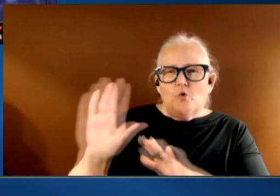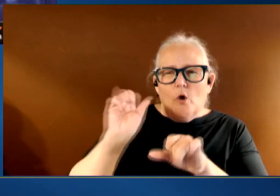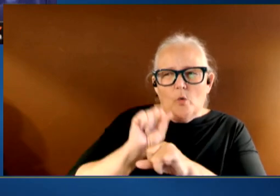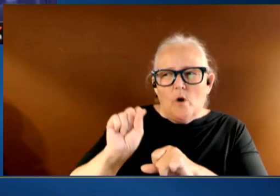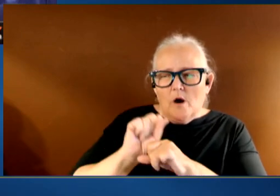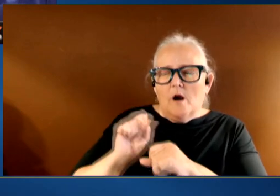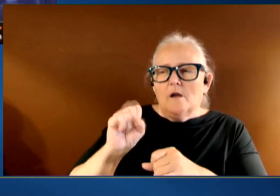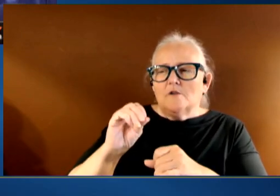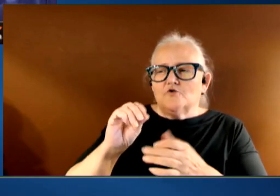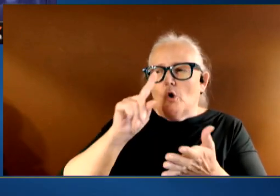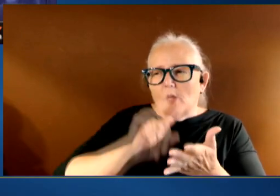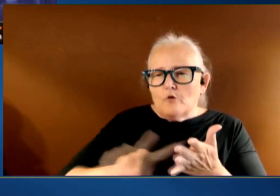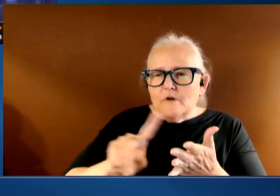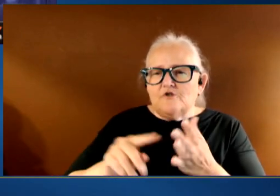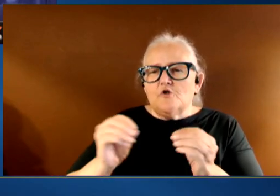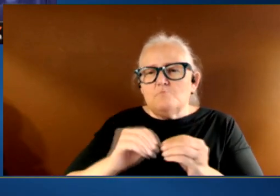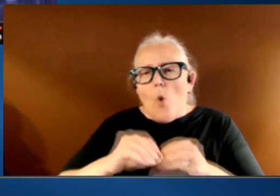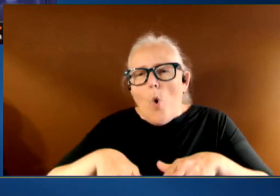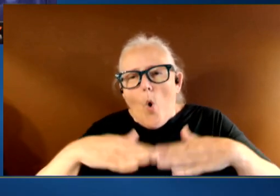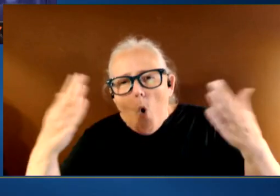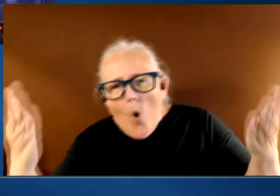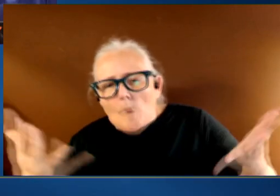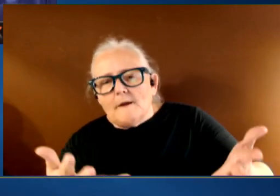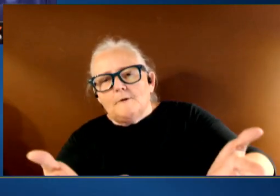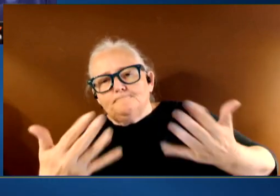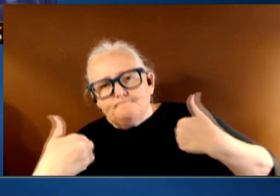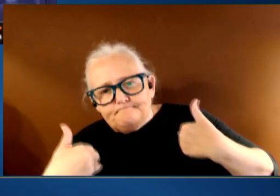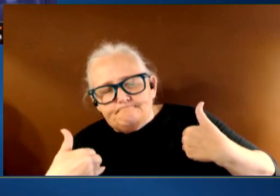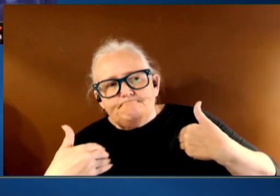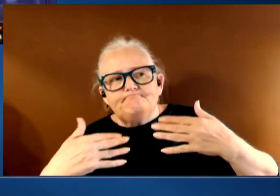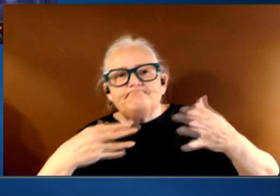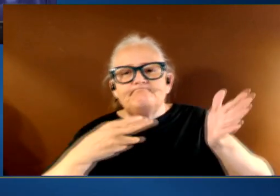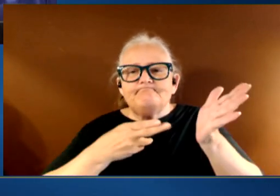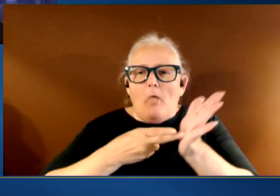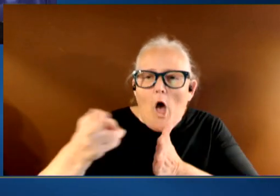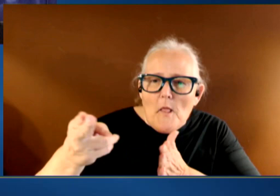inviting process that's very transparent. You know, I know a lot of the work that you all have